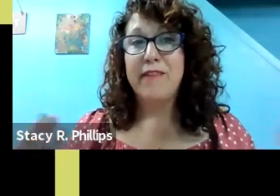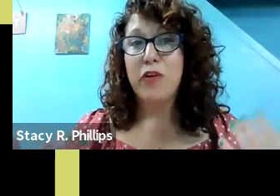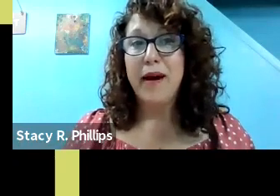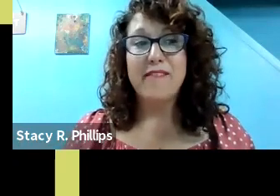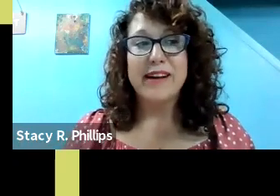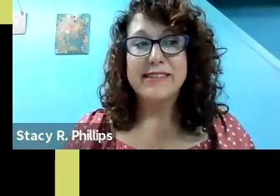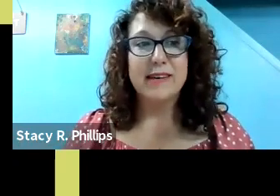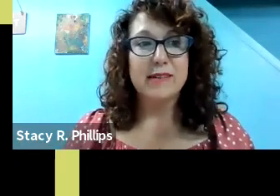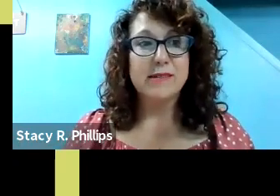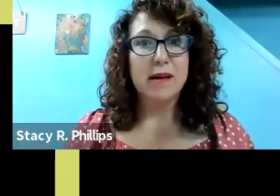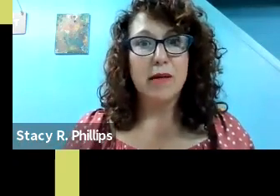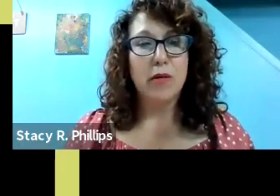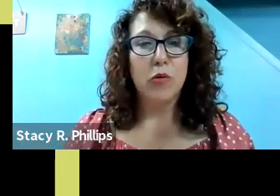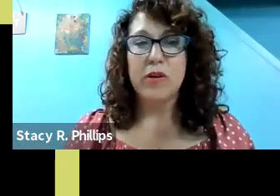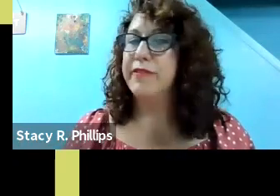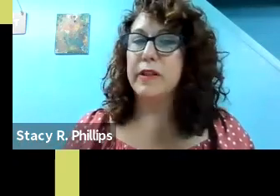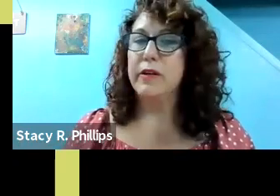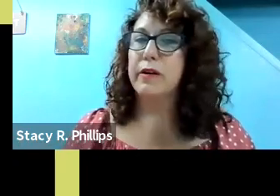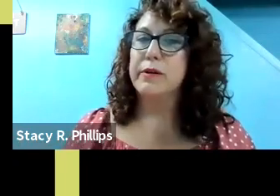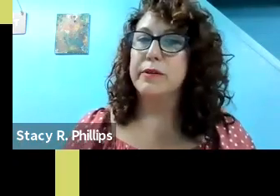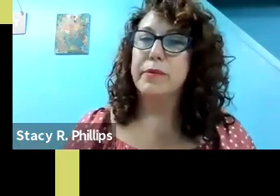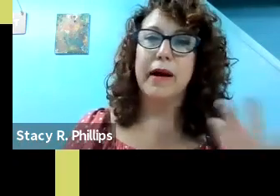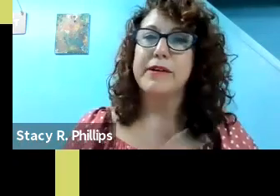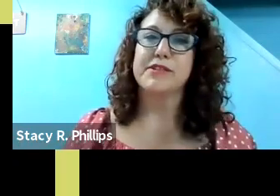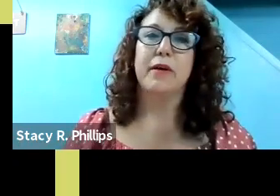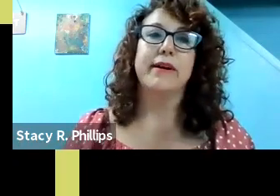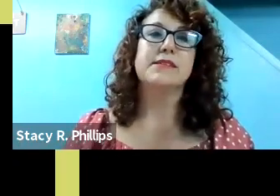And if you have ideas, you can fill in your own prior to going